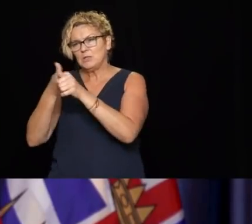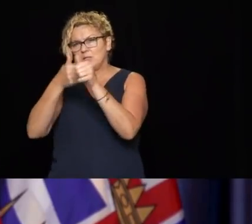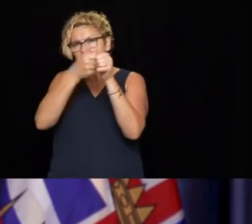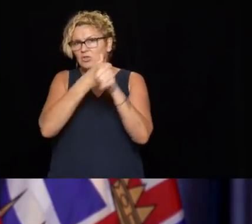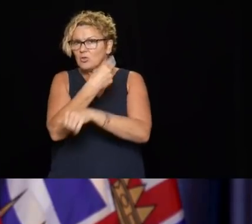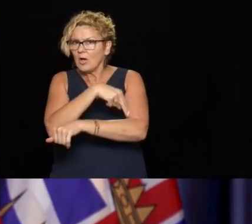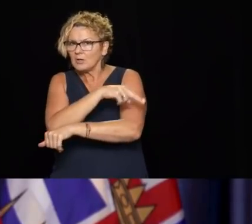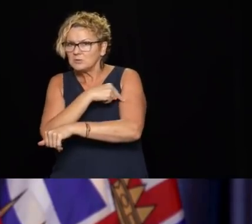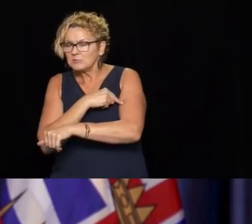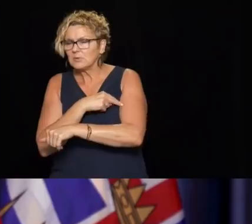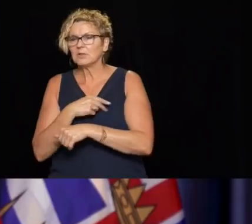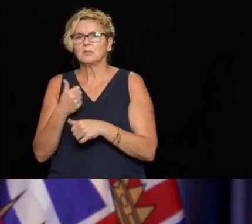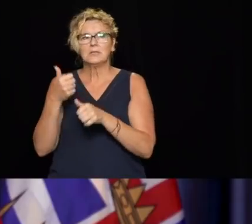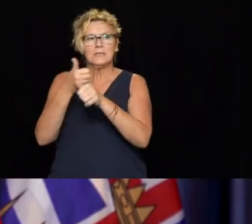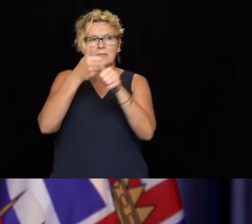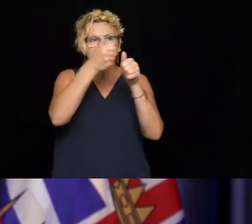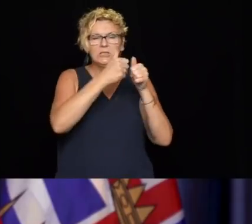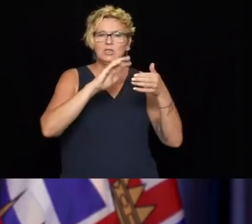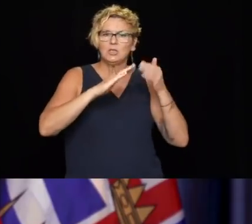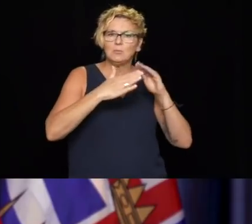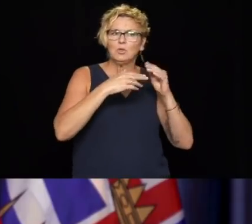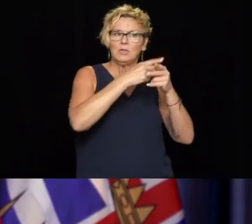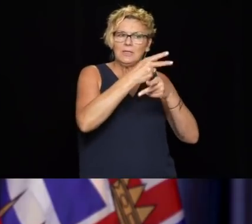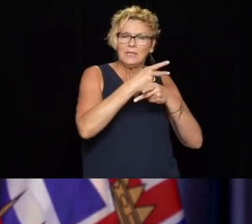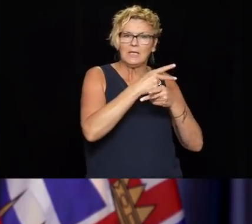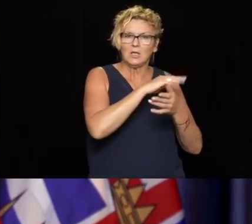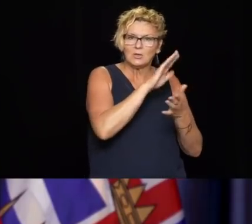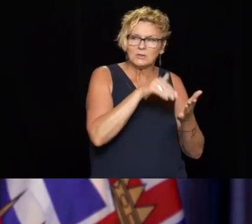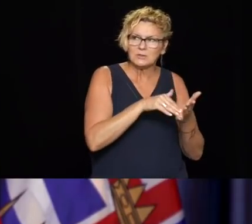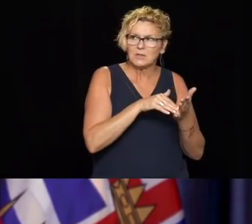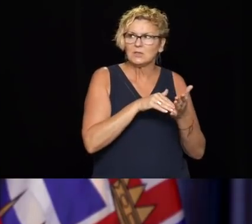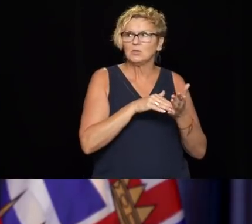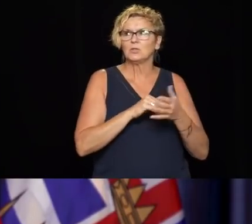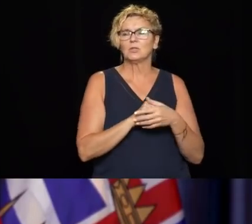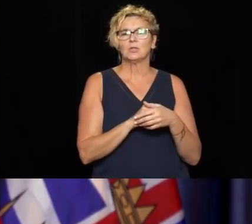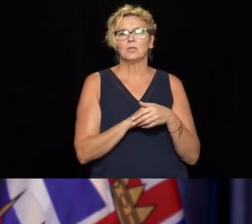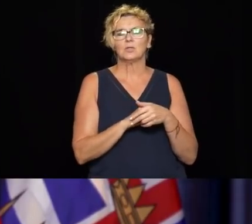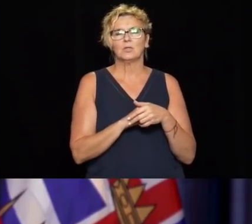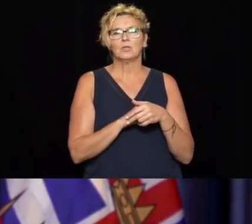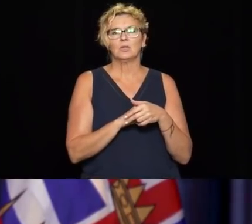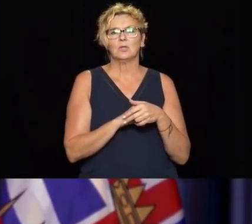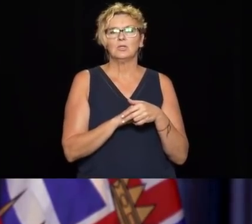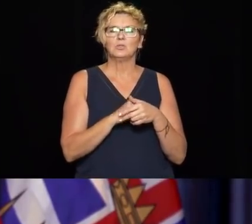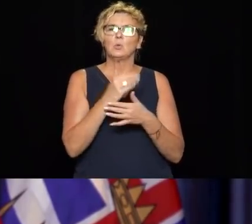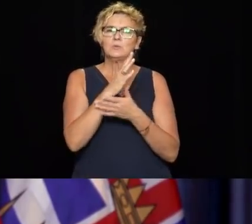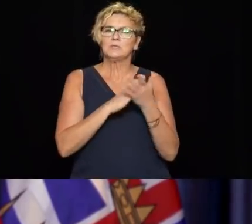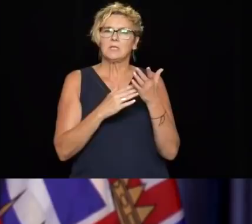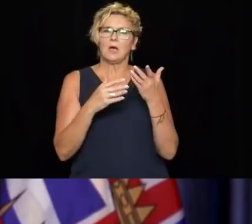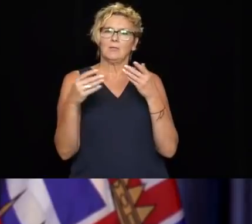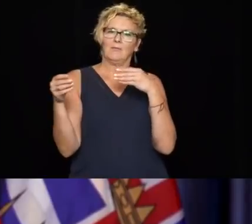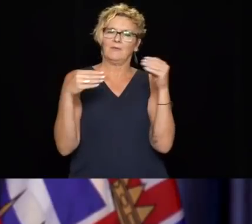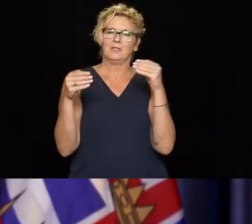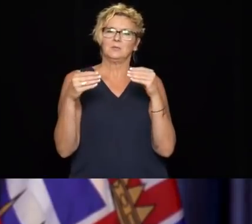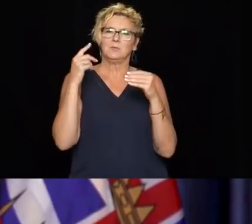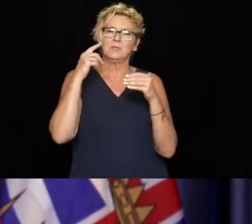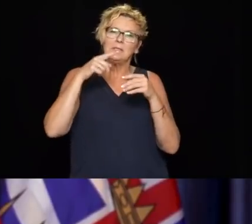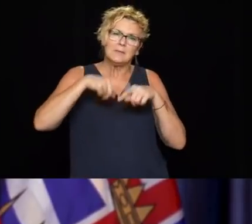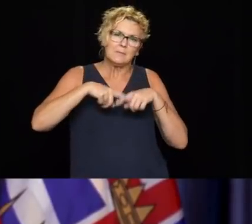so this is a more flexible plan that we put together for hospitals in particular and community care then in the spring with respect to healthcare